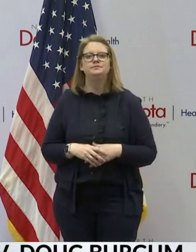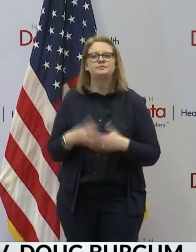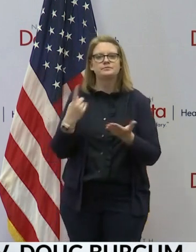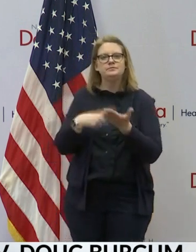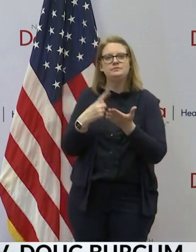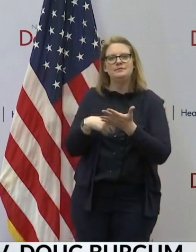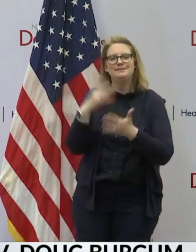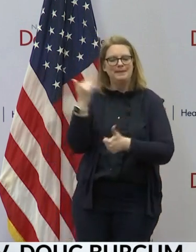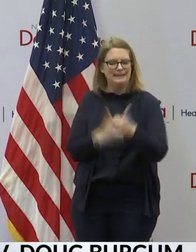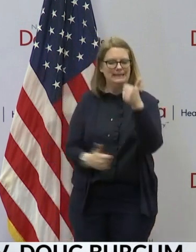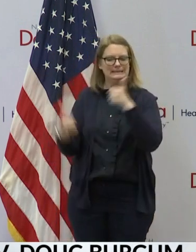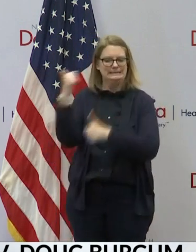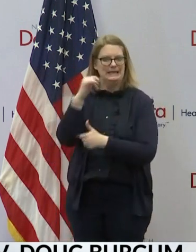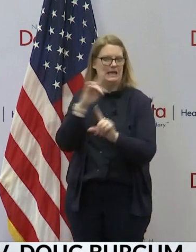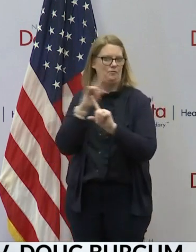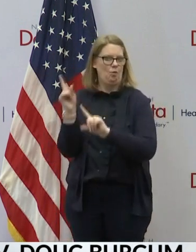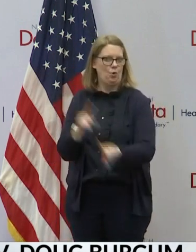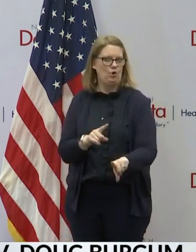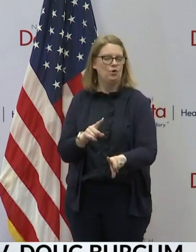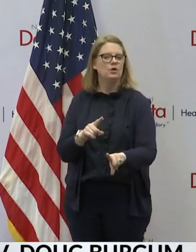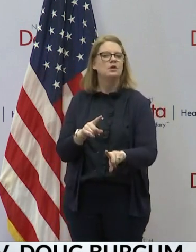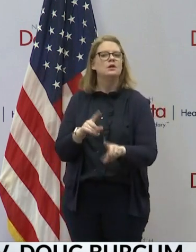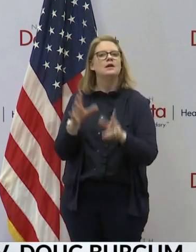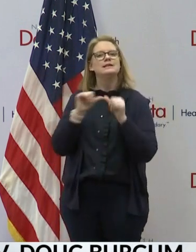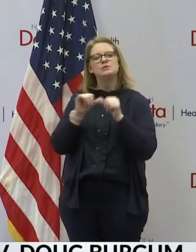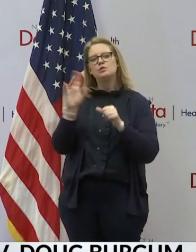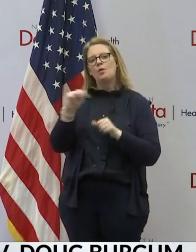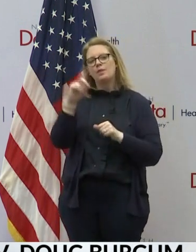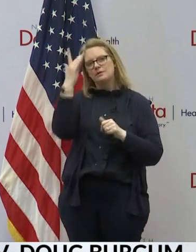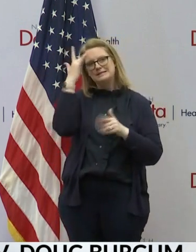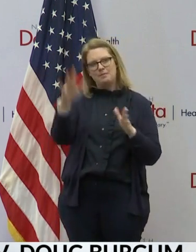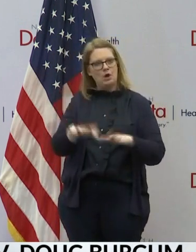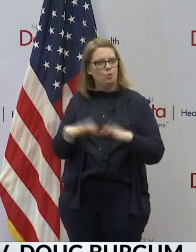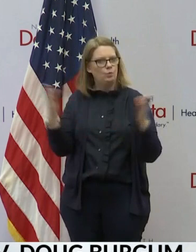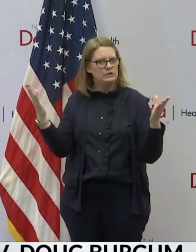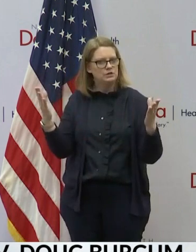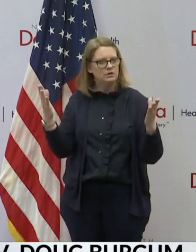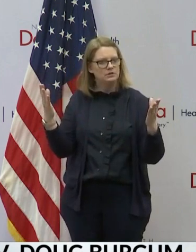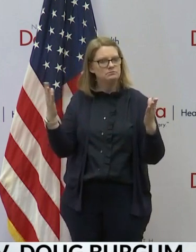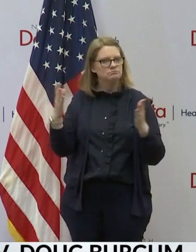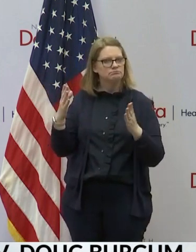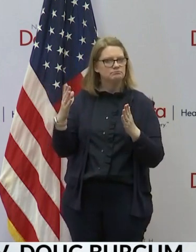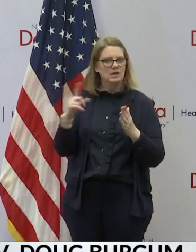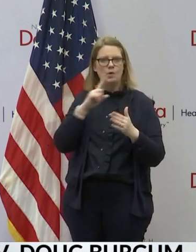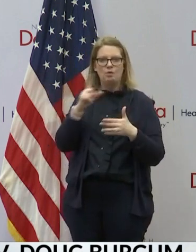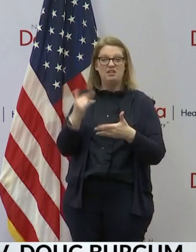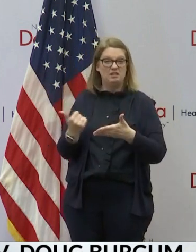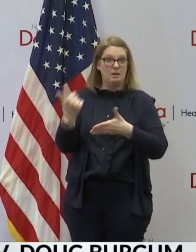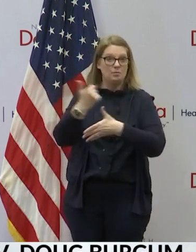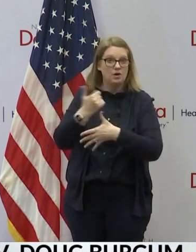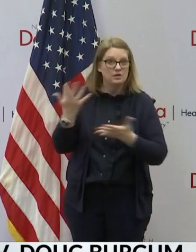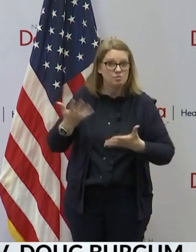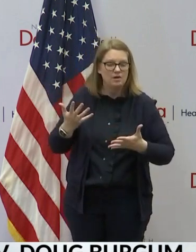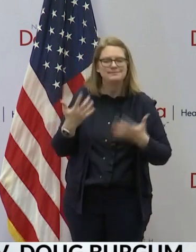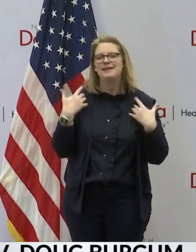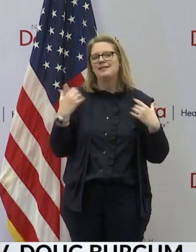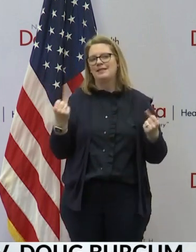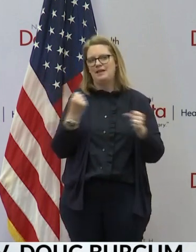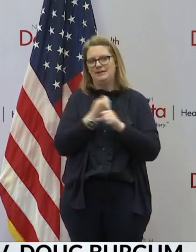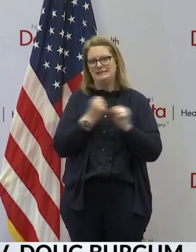SUBJECT CH CHANGE, AND THE OTHER GOVERNOR IS COLORADO GOVERNOR POLIS. NEXT UP IS THIS EXECUTIVE ORDER.